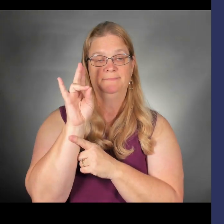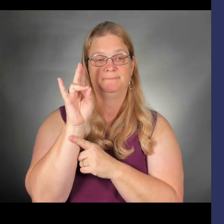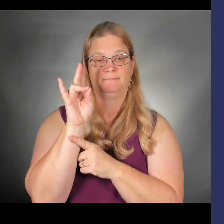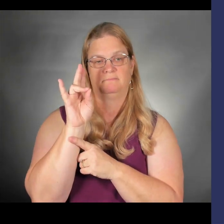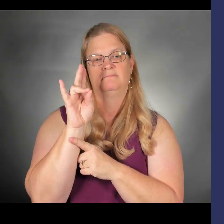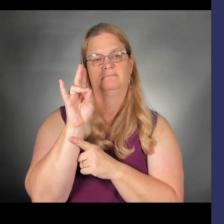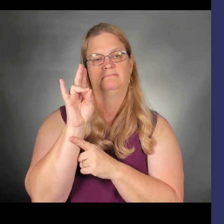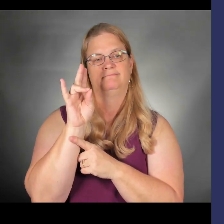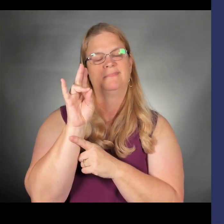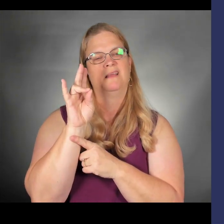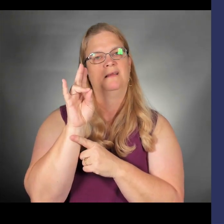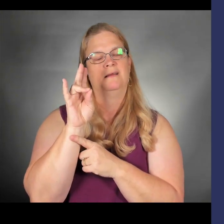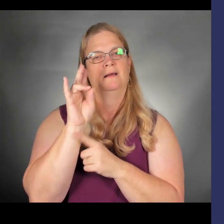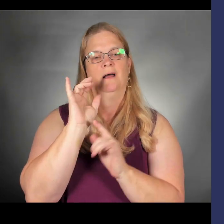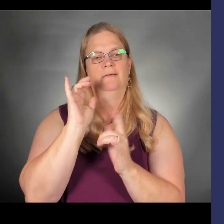Number seventeen: